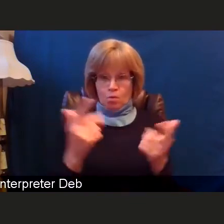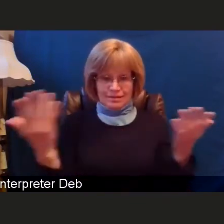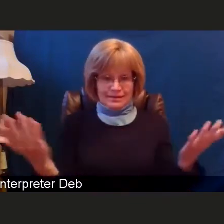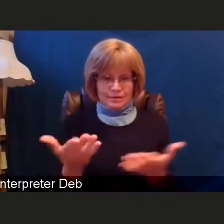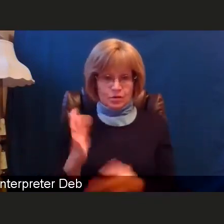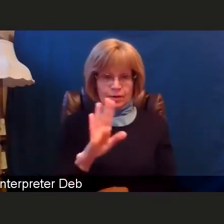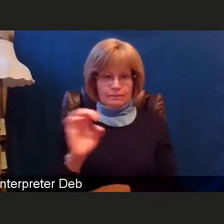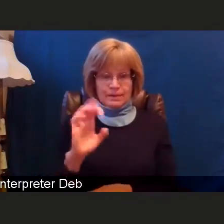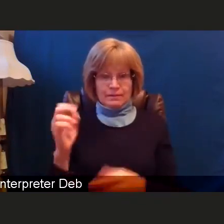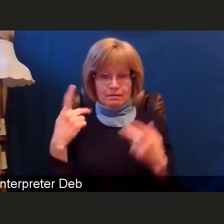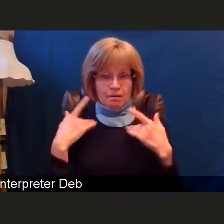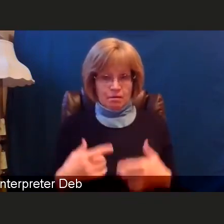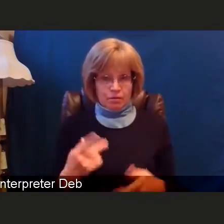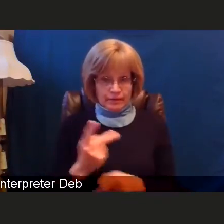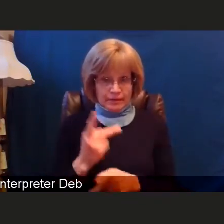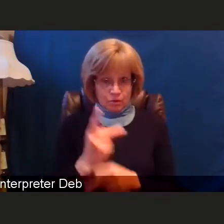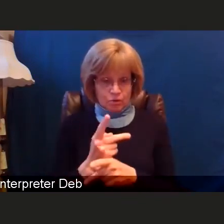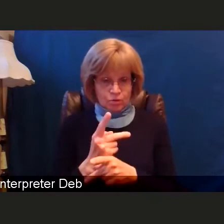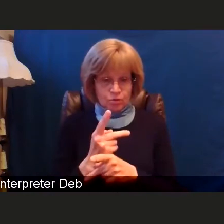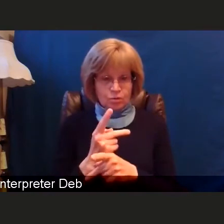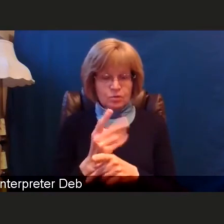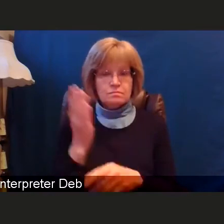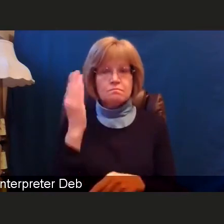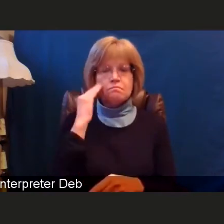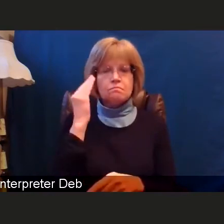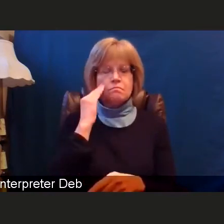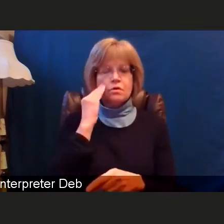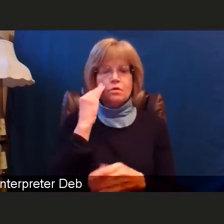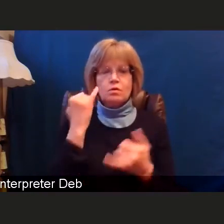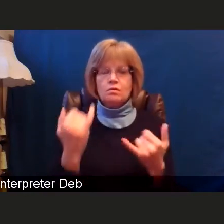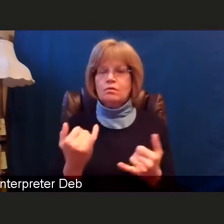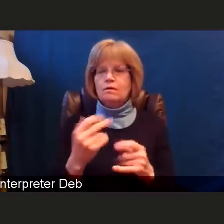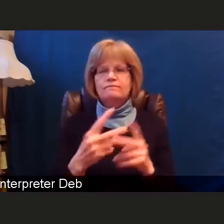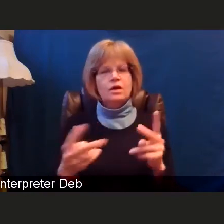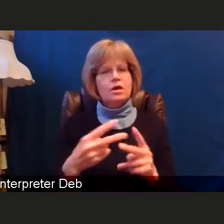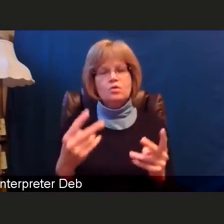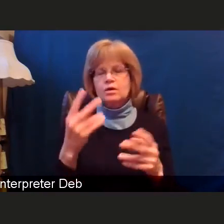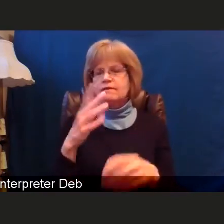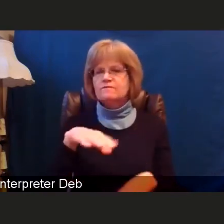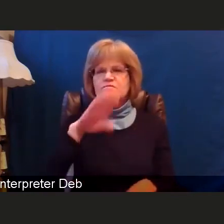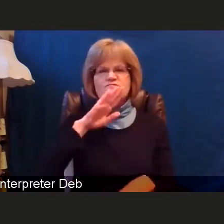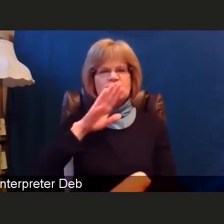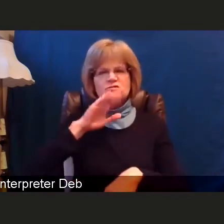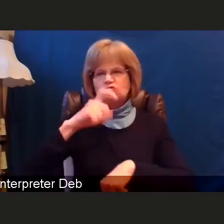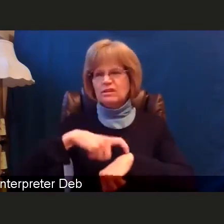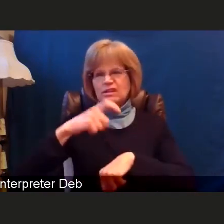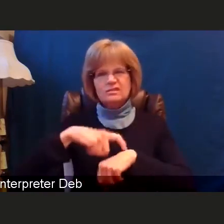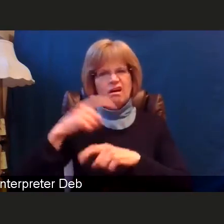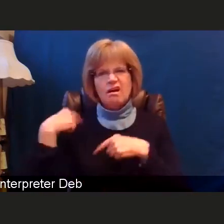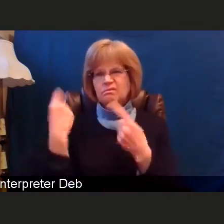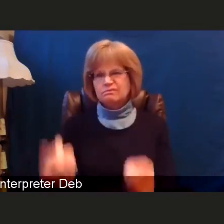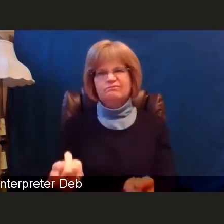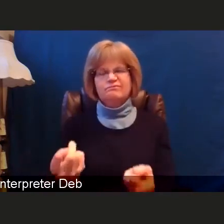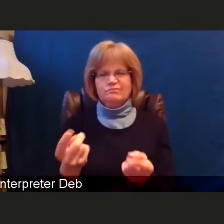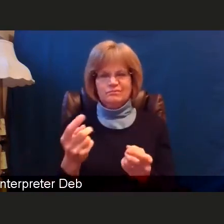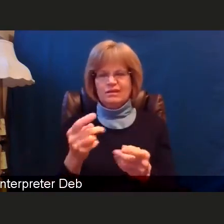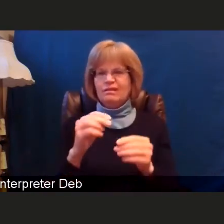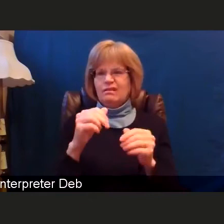and I myself included acknowledge that this is a very frustrating time for everybody as the pandemic continues to drag on,